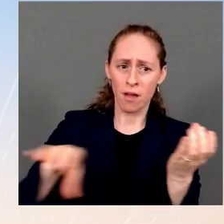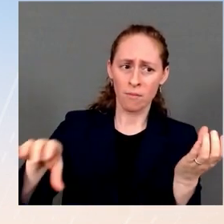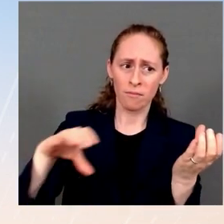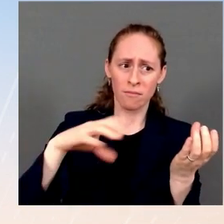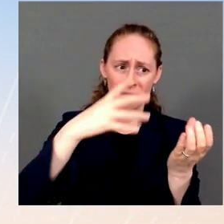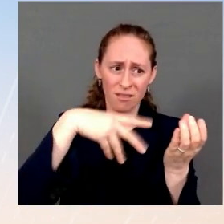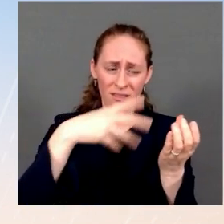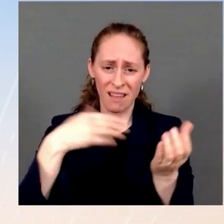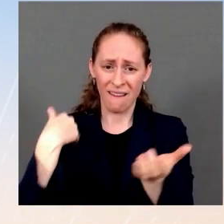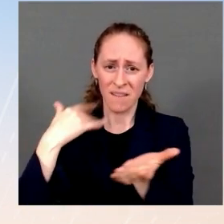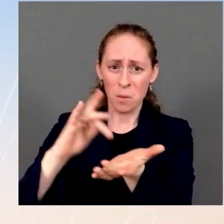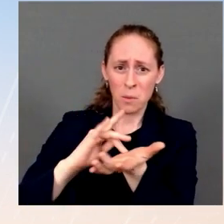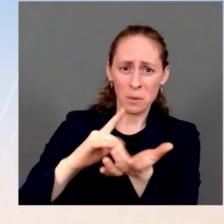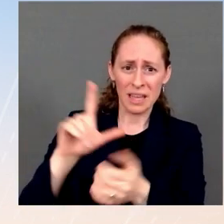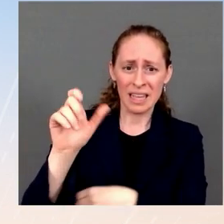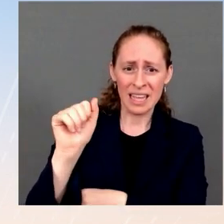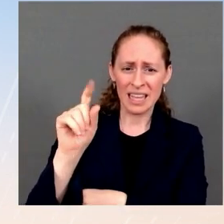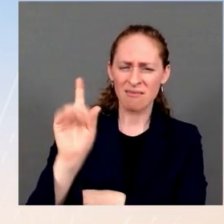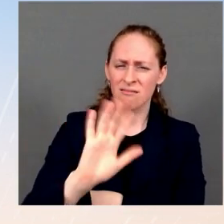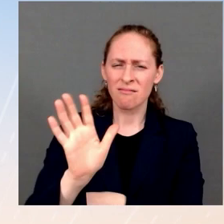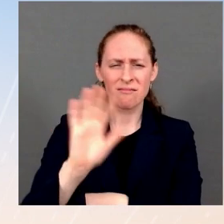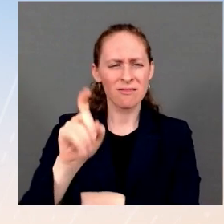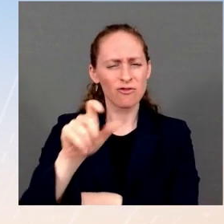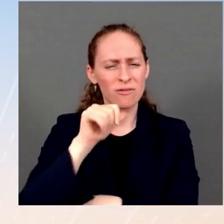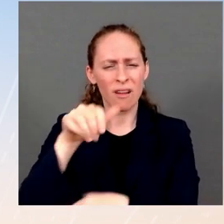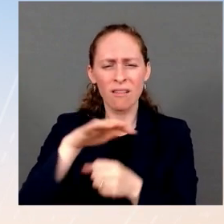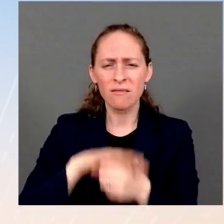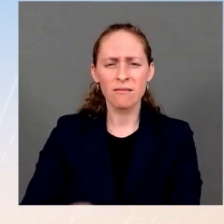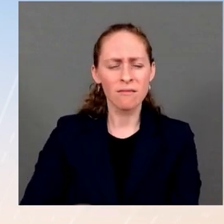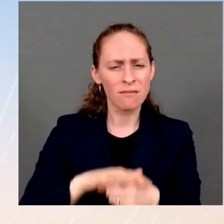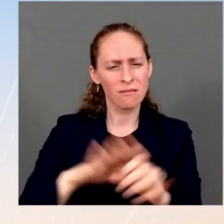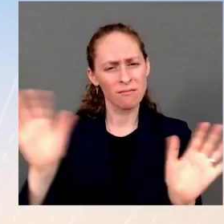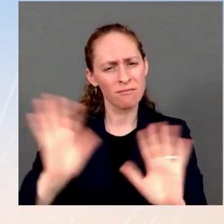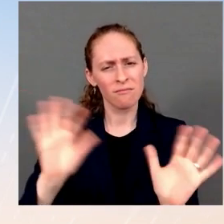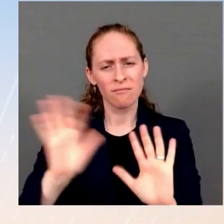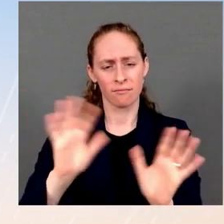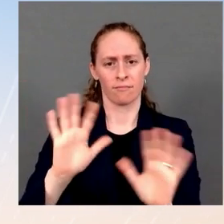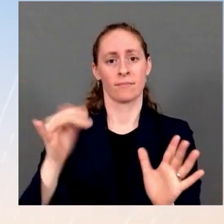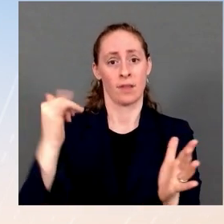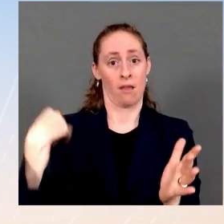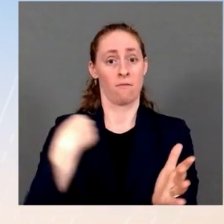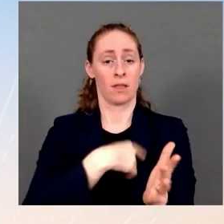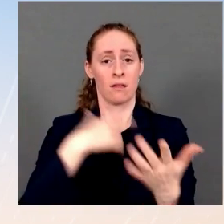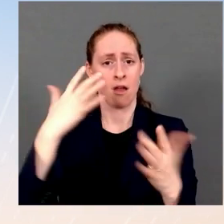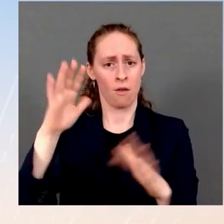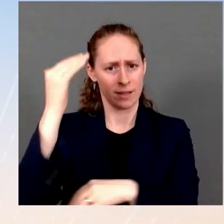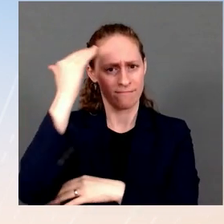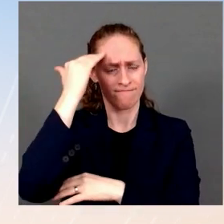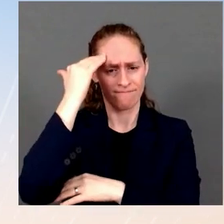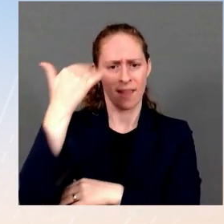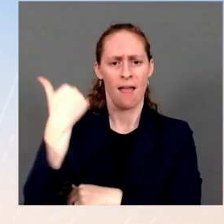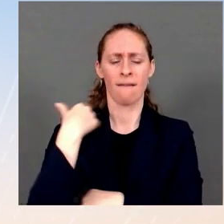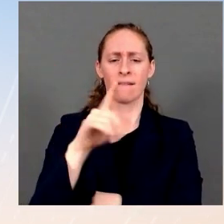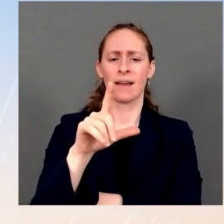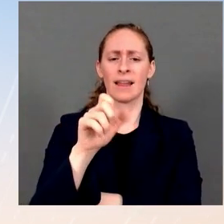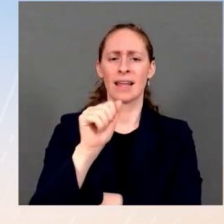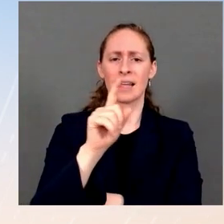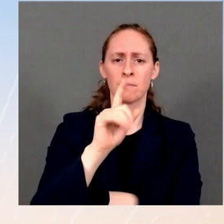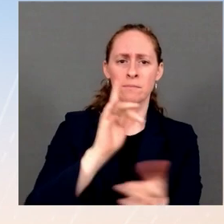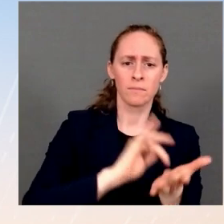10 agencies stepping forward with 15 bold actions, the nation's largest investment in infrastructure --